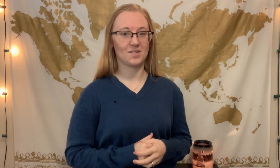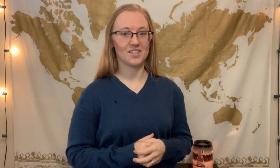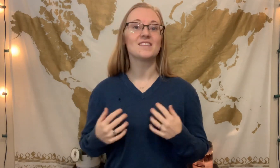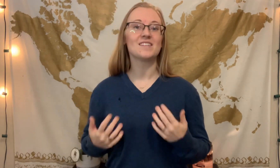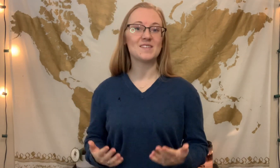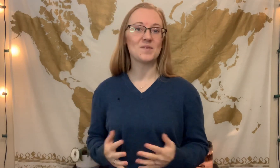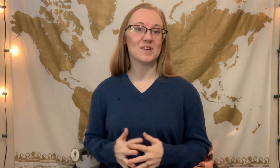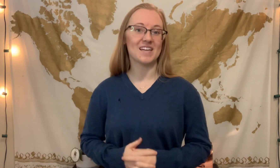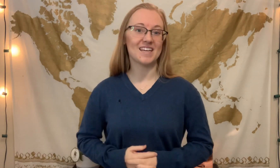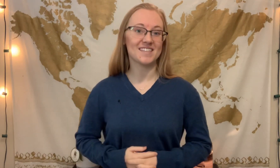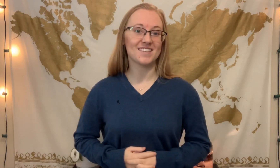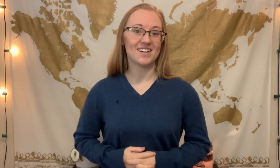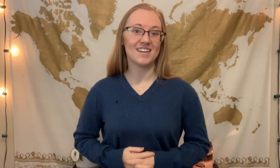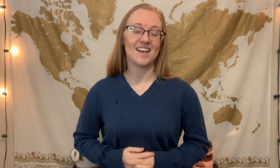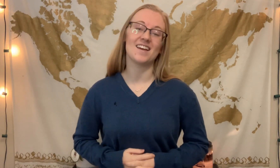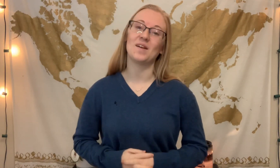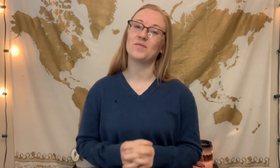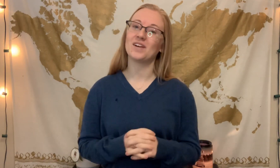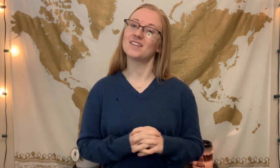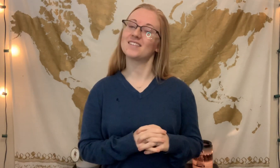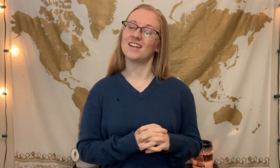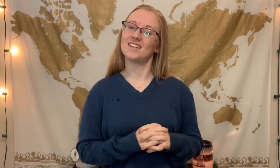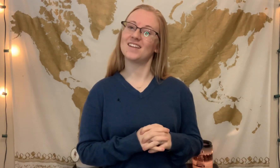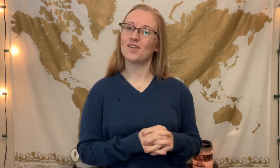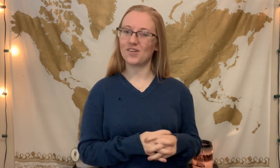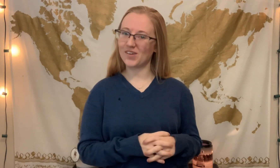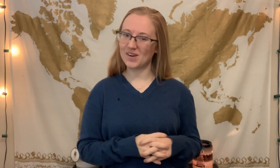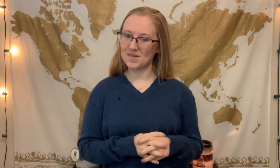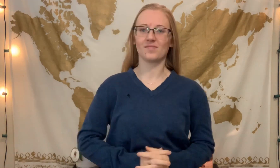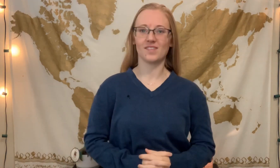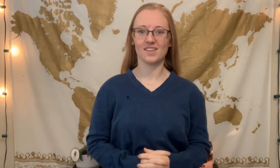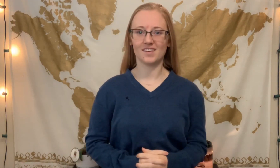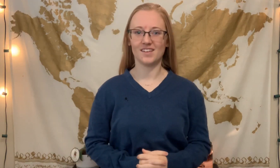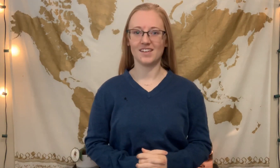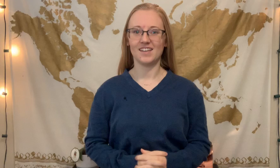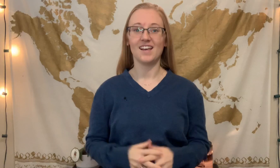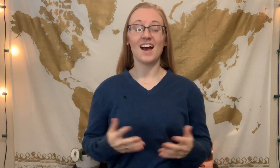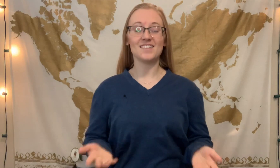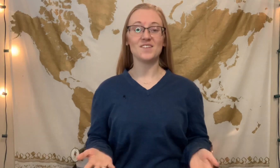So we're going to get started and I'm very excited that you're all here. As the